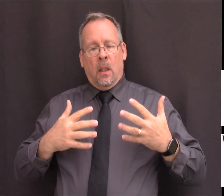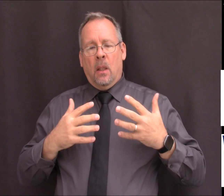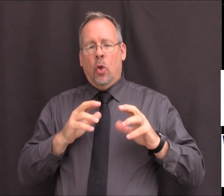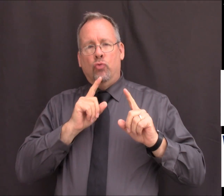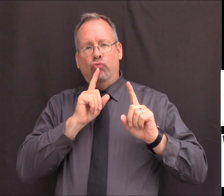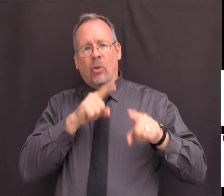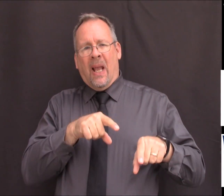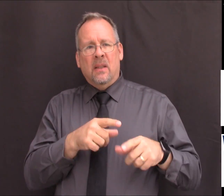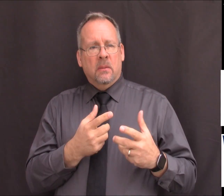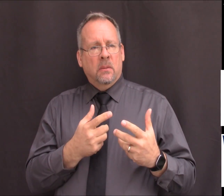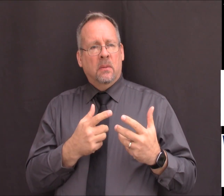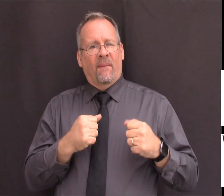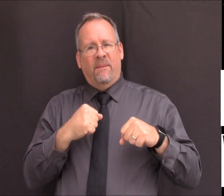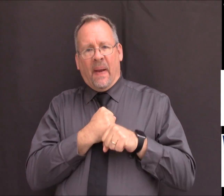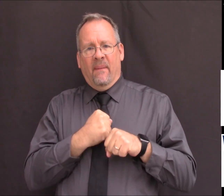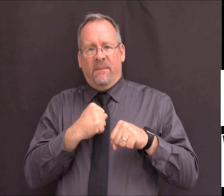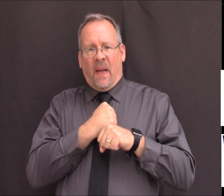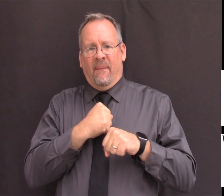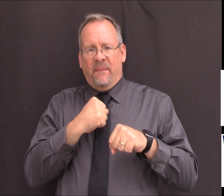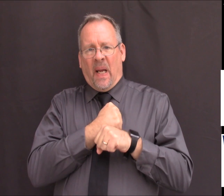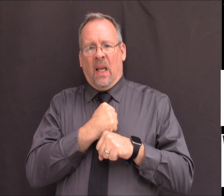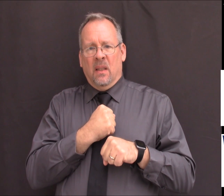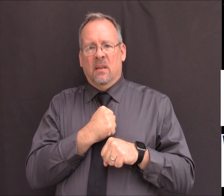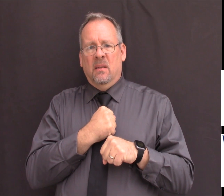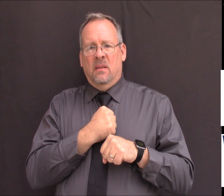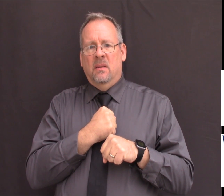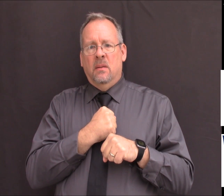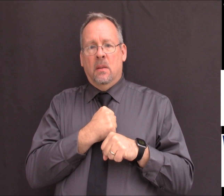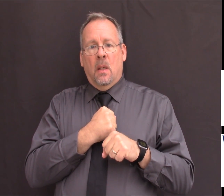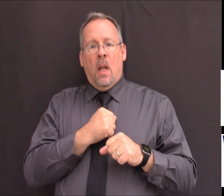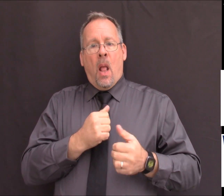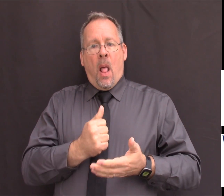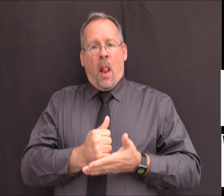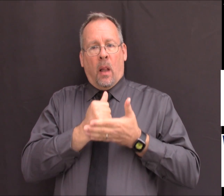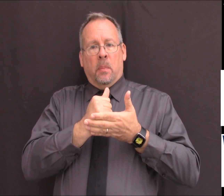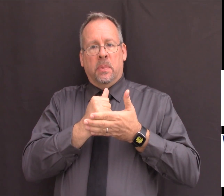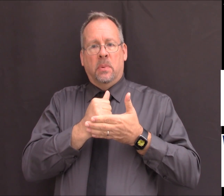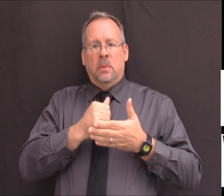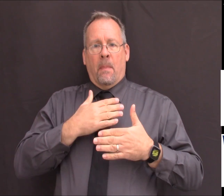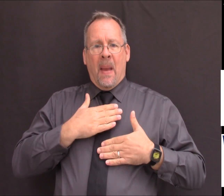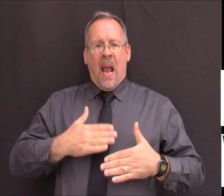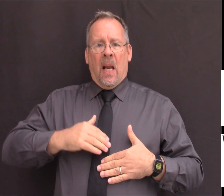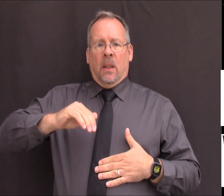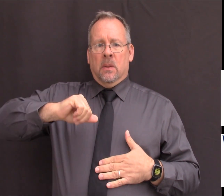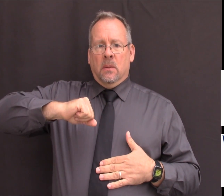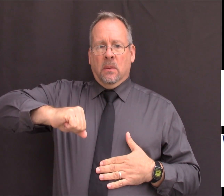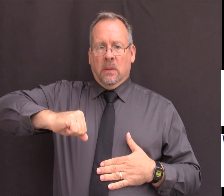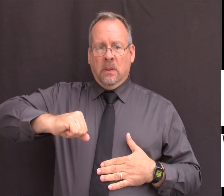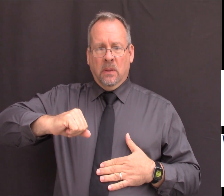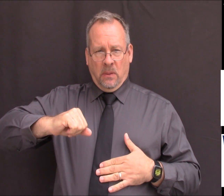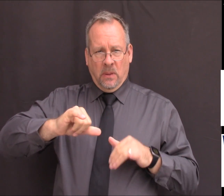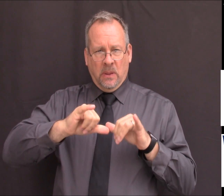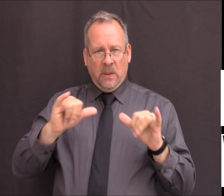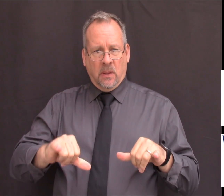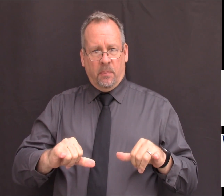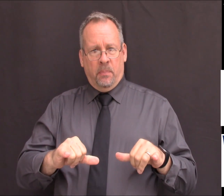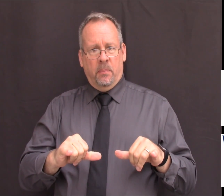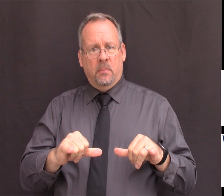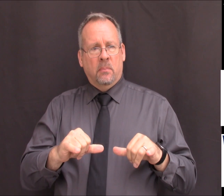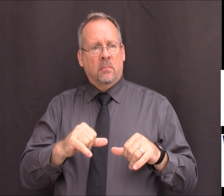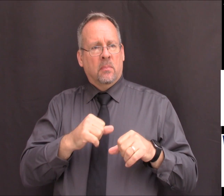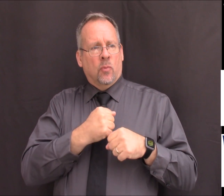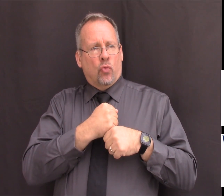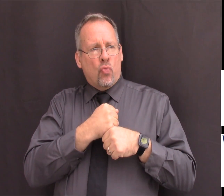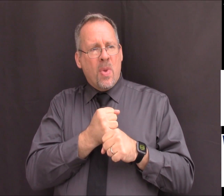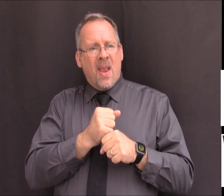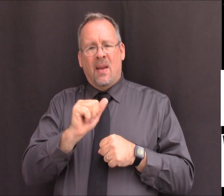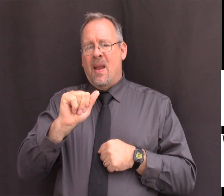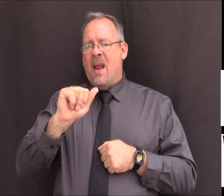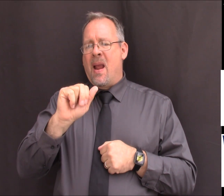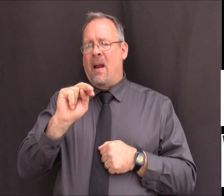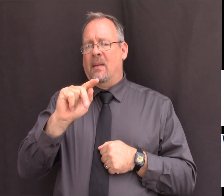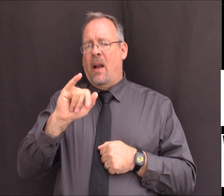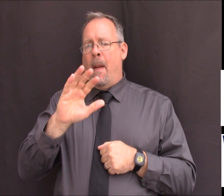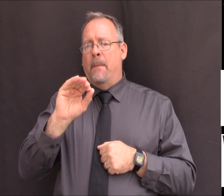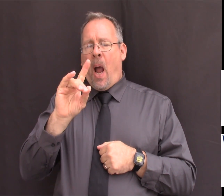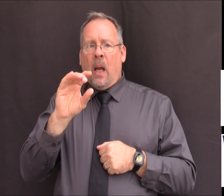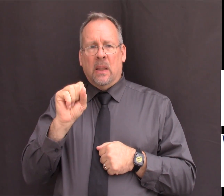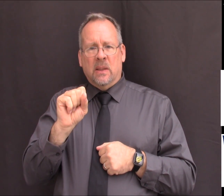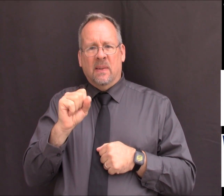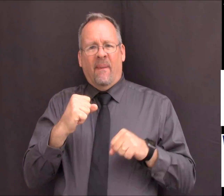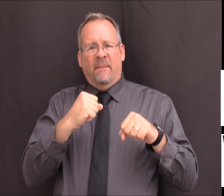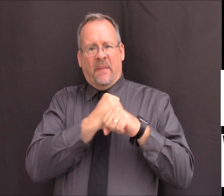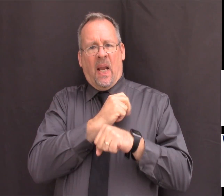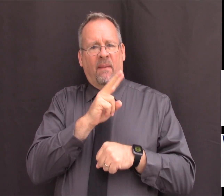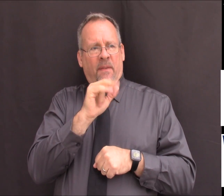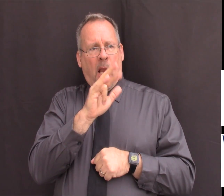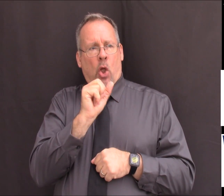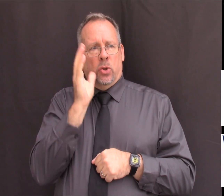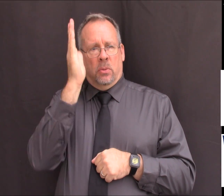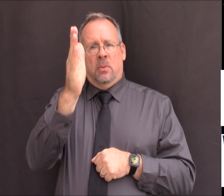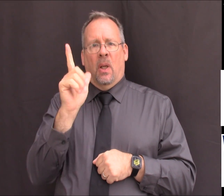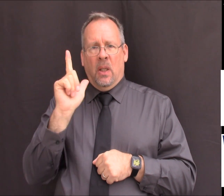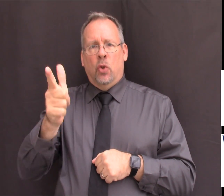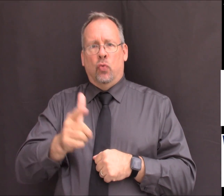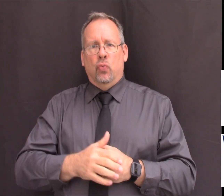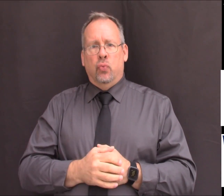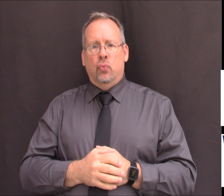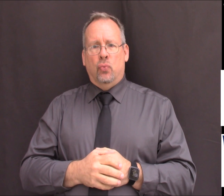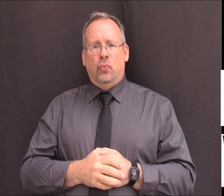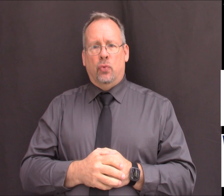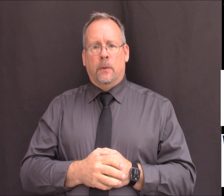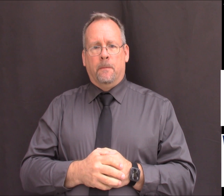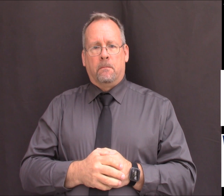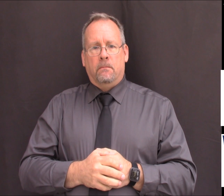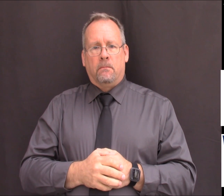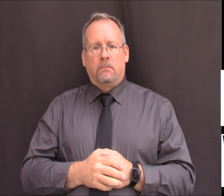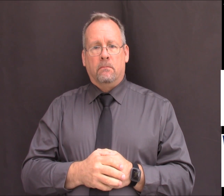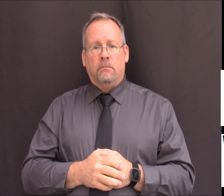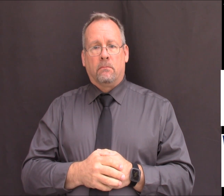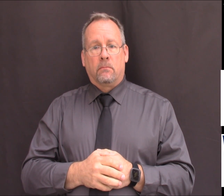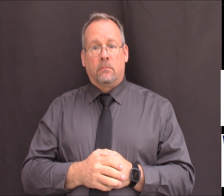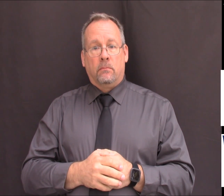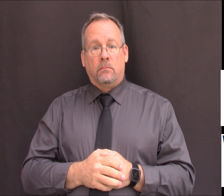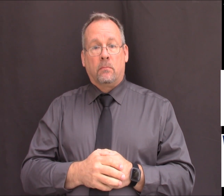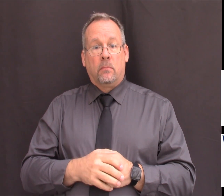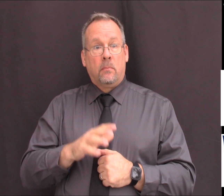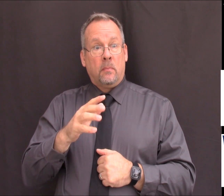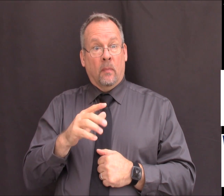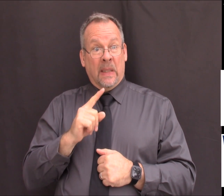body’s immune system to react and create antibodies to fight off the virus in the future.